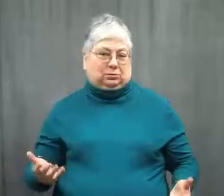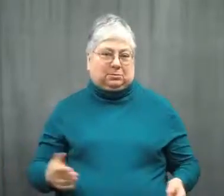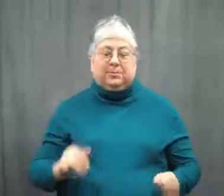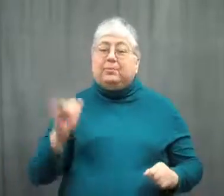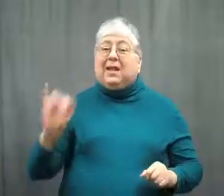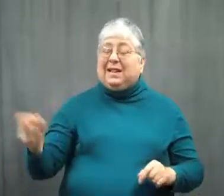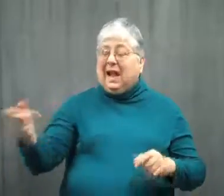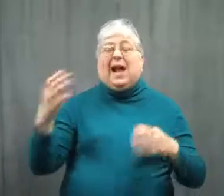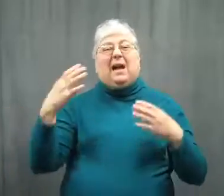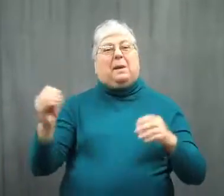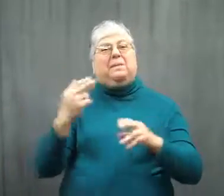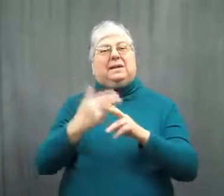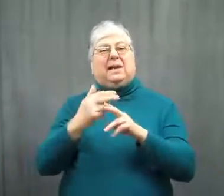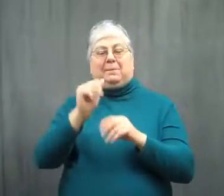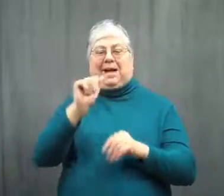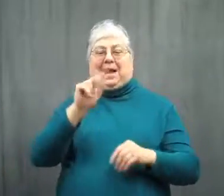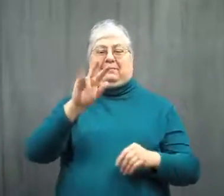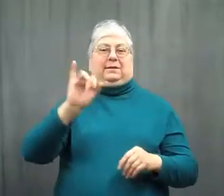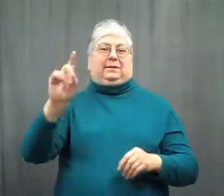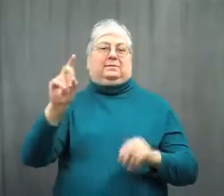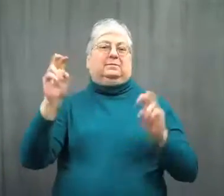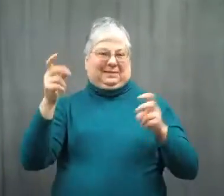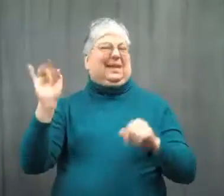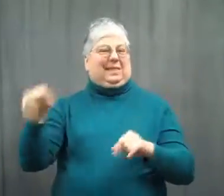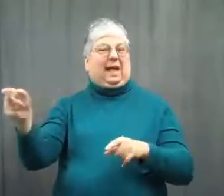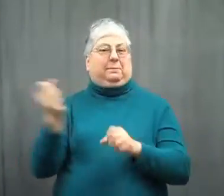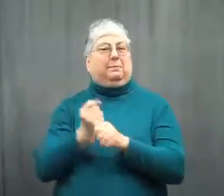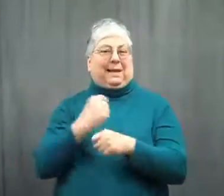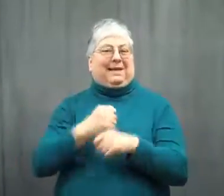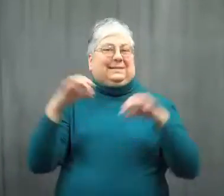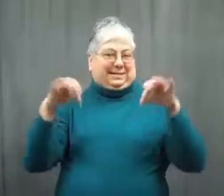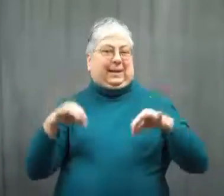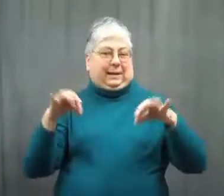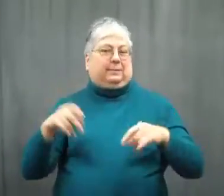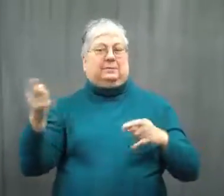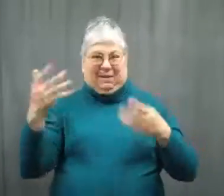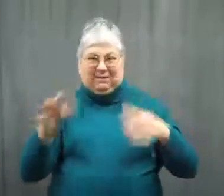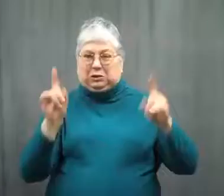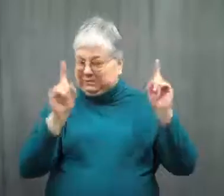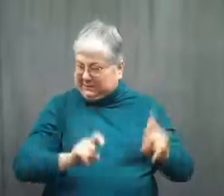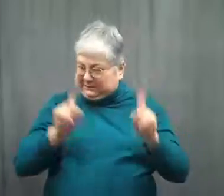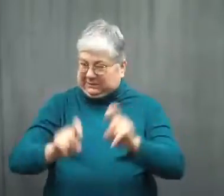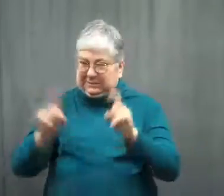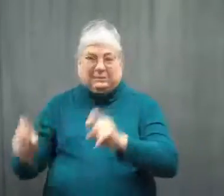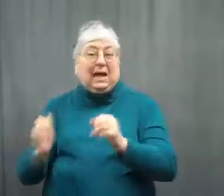Avid, the company that makes the dye, has completed testing it.